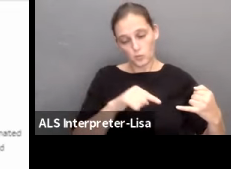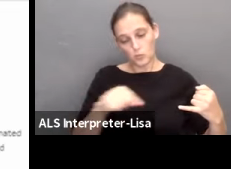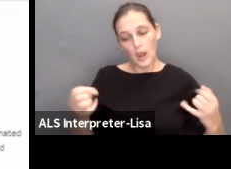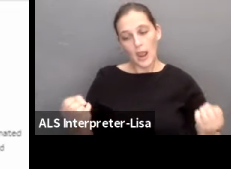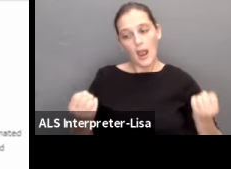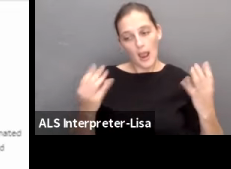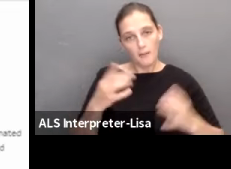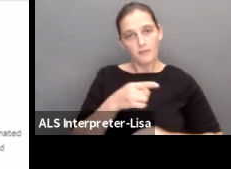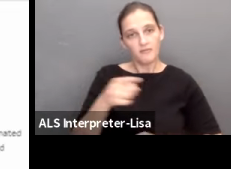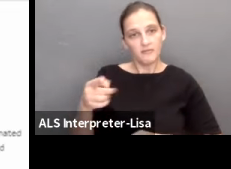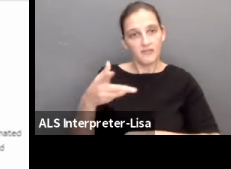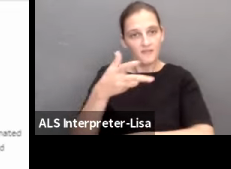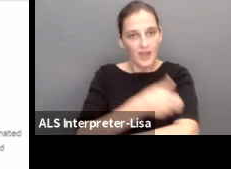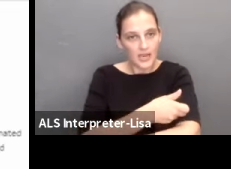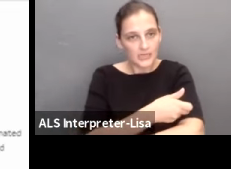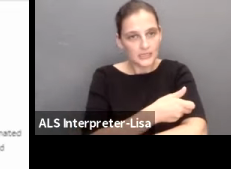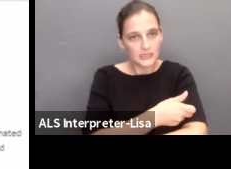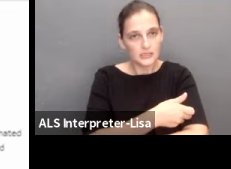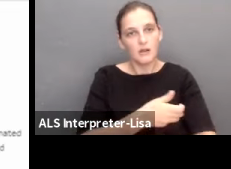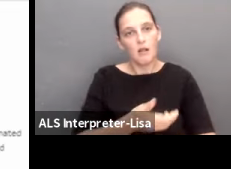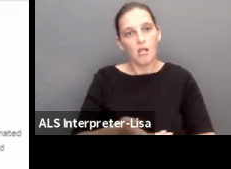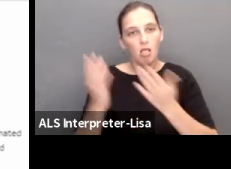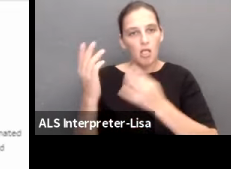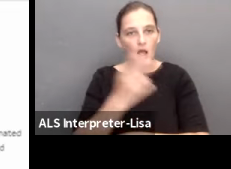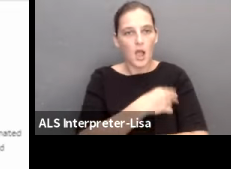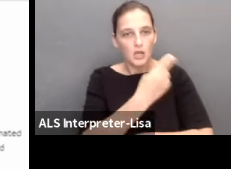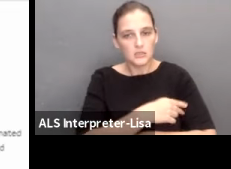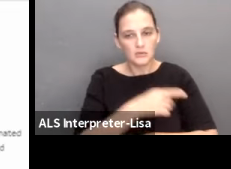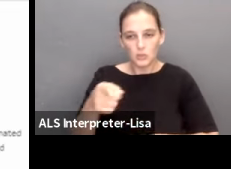to the hospital, so those would be breakthrough infections so they've